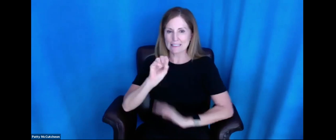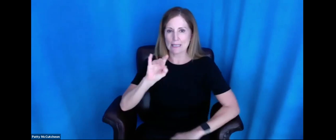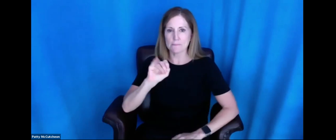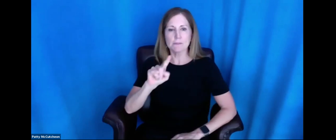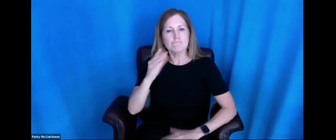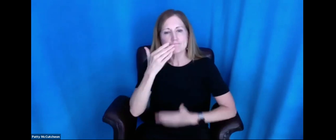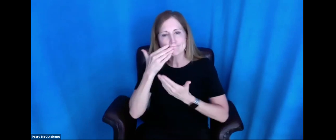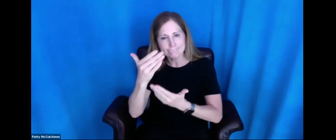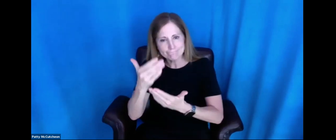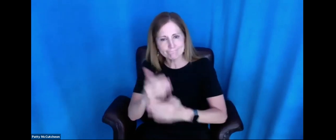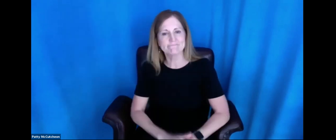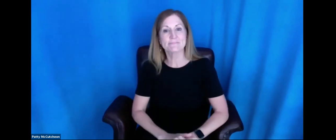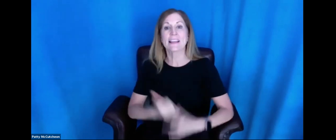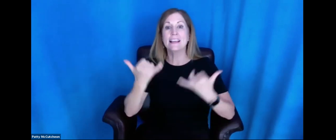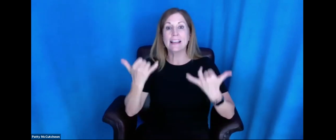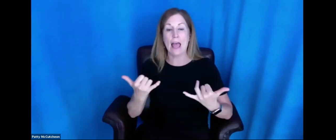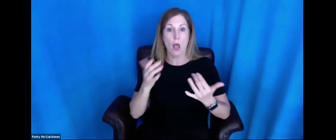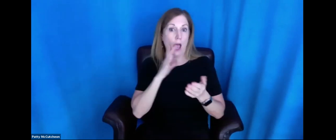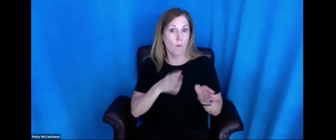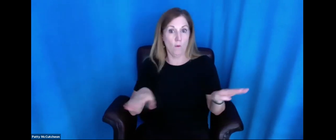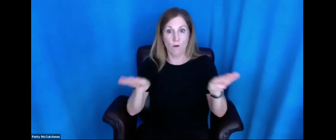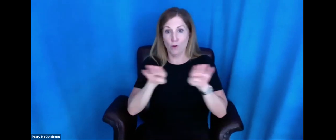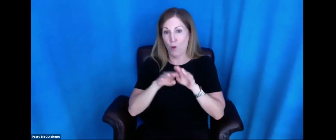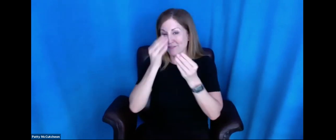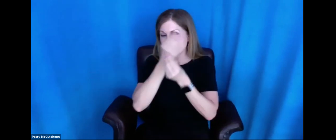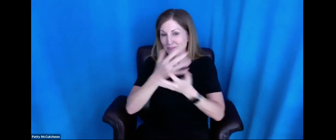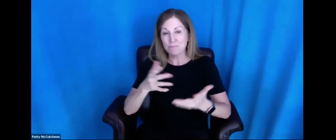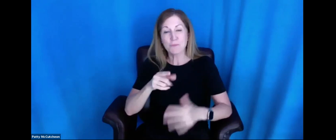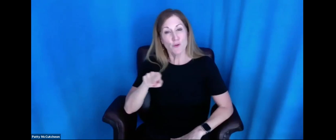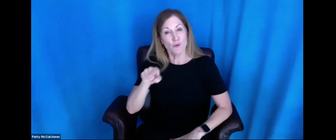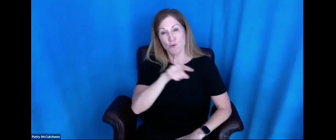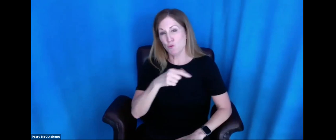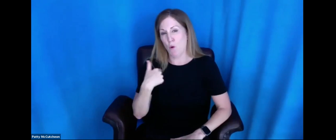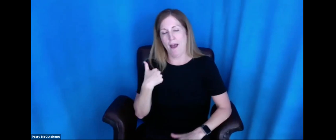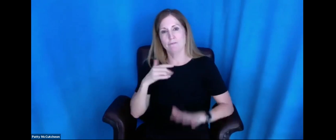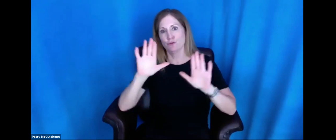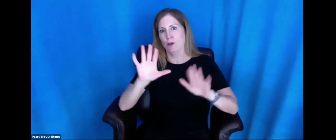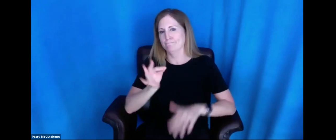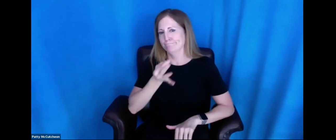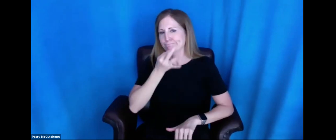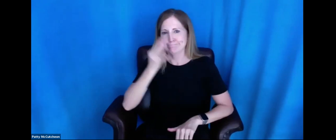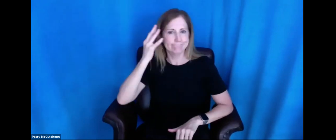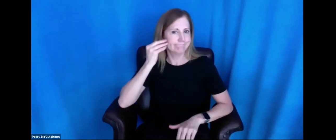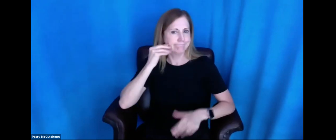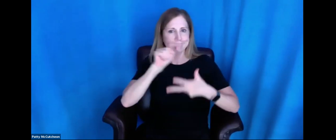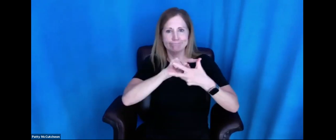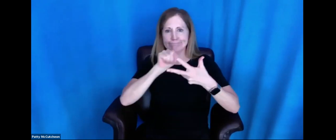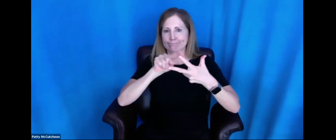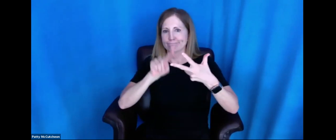And I will just sign off here by saying, again, you have great experts from our office who can answer more of your questions of a technical nature.